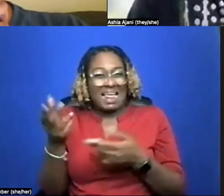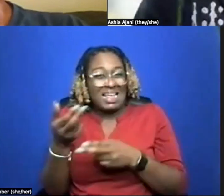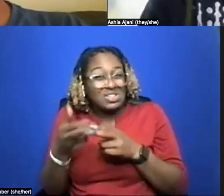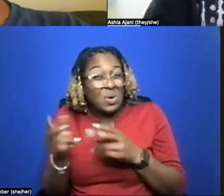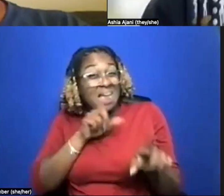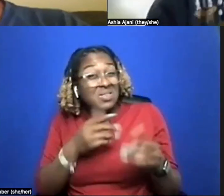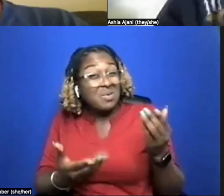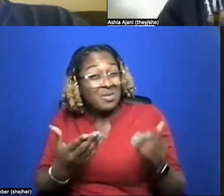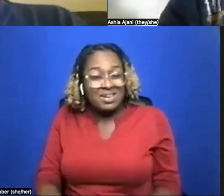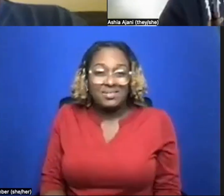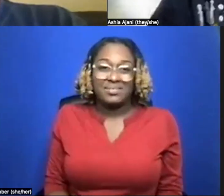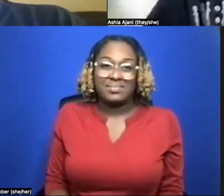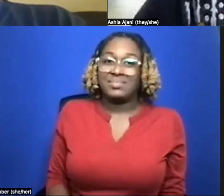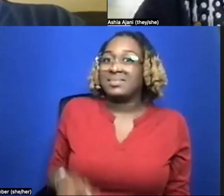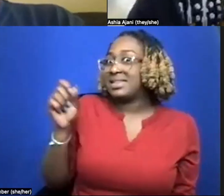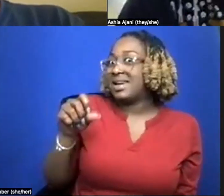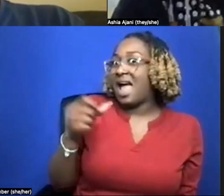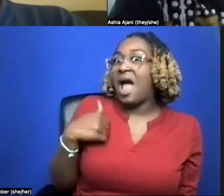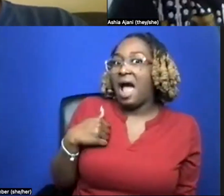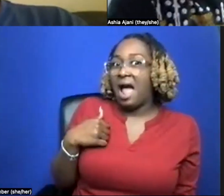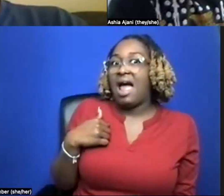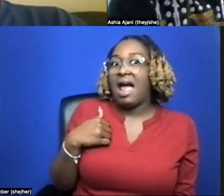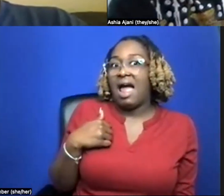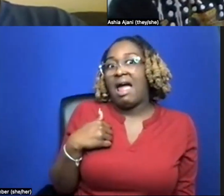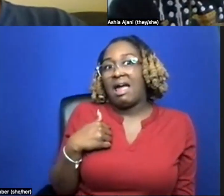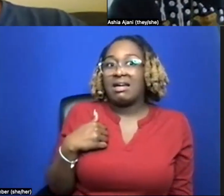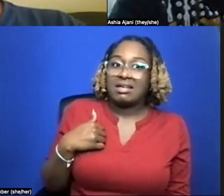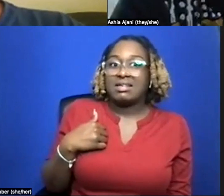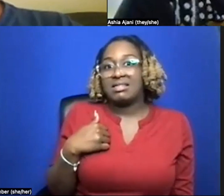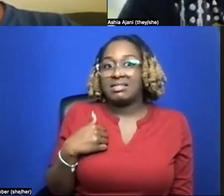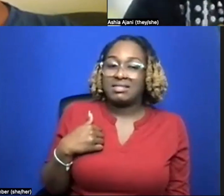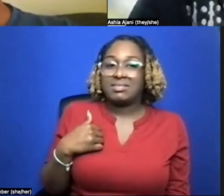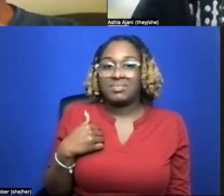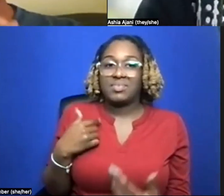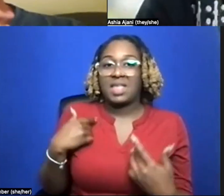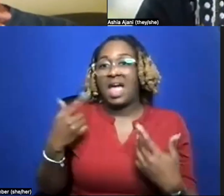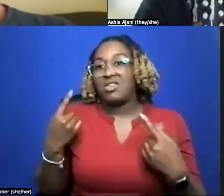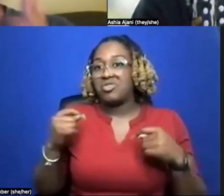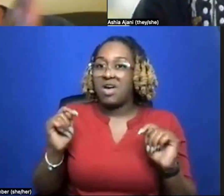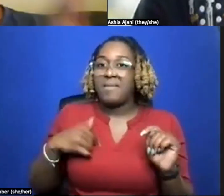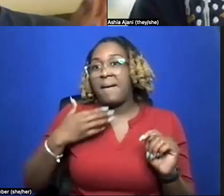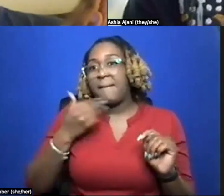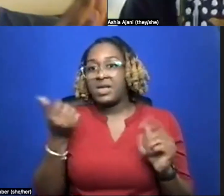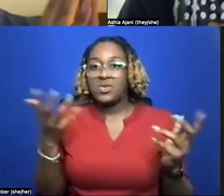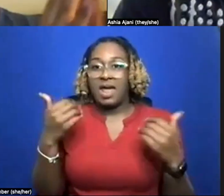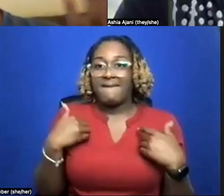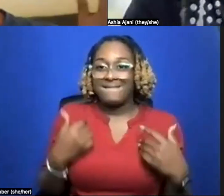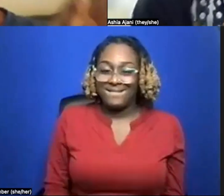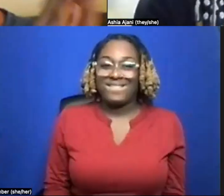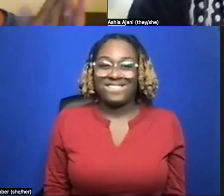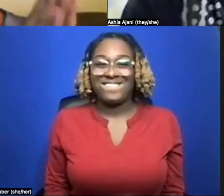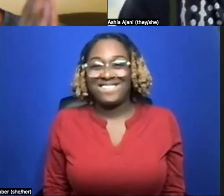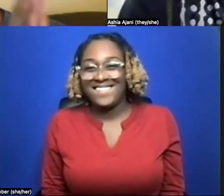Yeah, it'll be a real Mariah Carey Moments; one of the best but what I've got so we'll see. But,